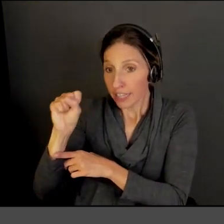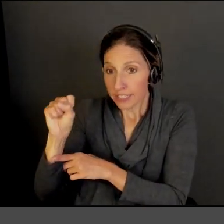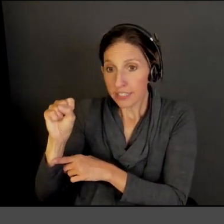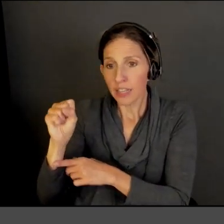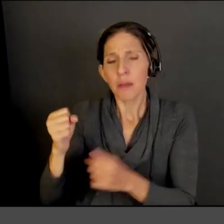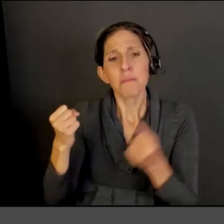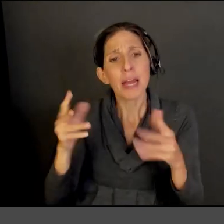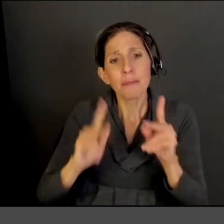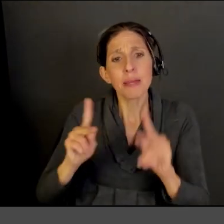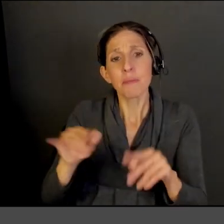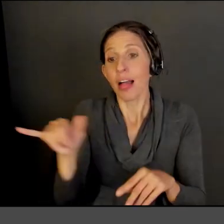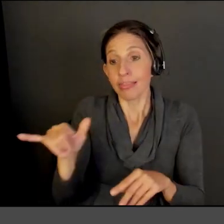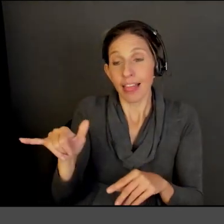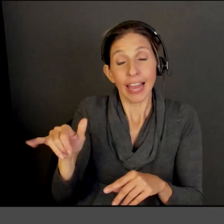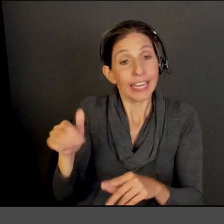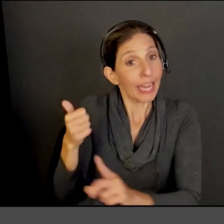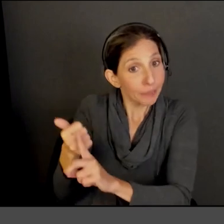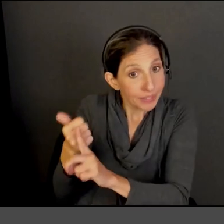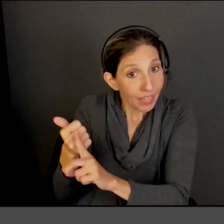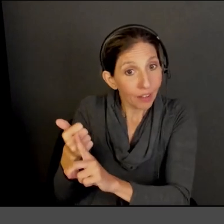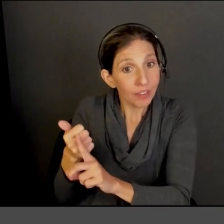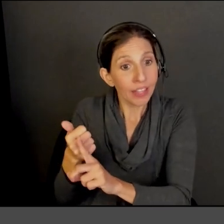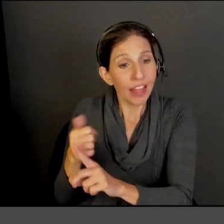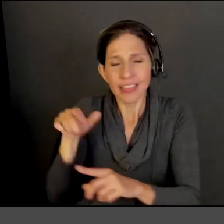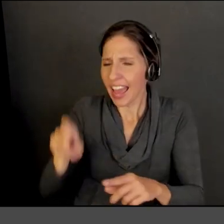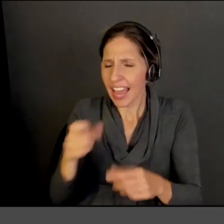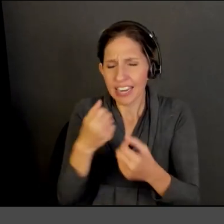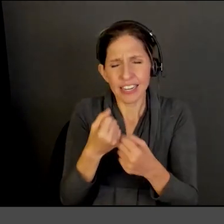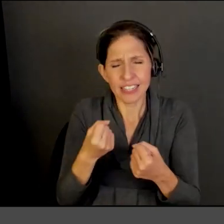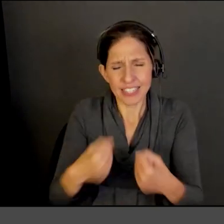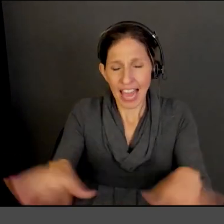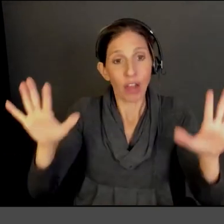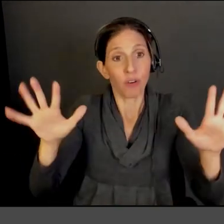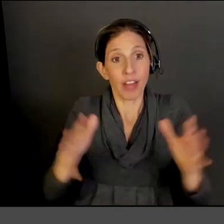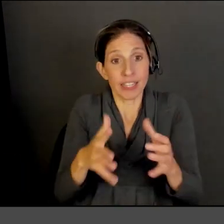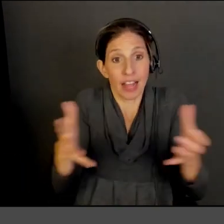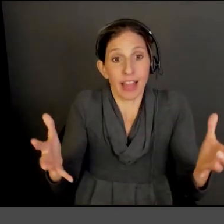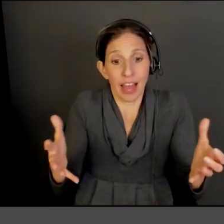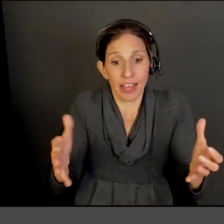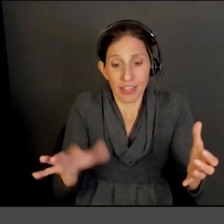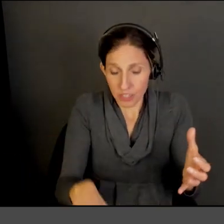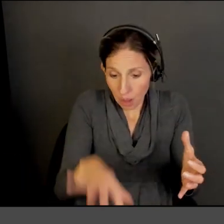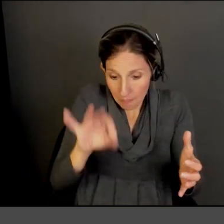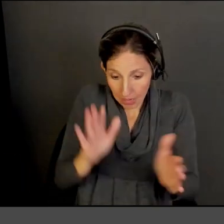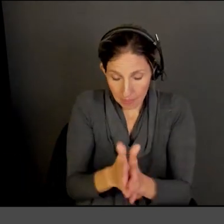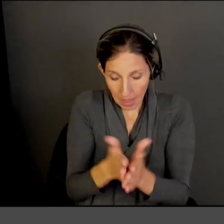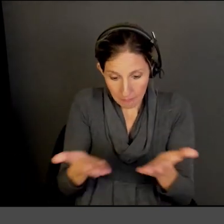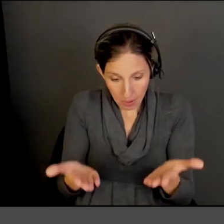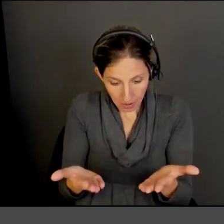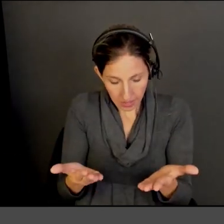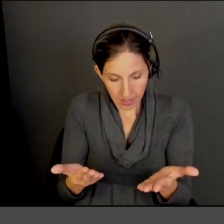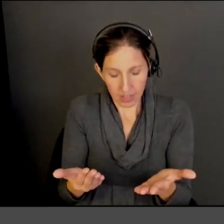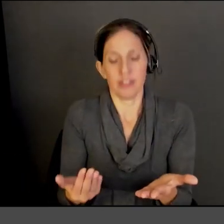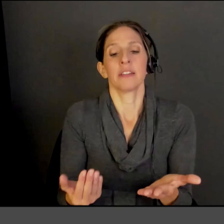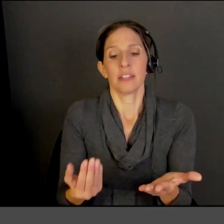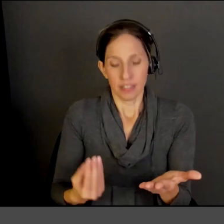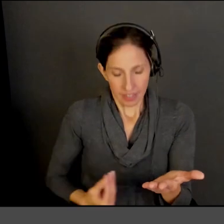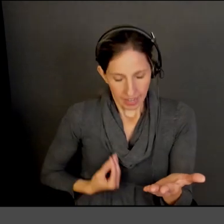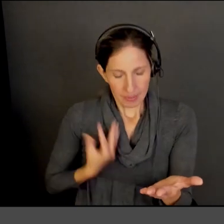TO JUST PICK UP THAT BOOK AND JUST AND THEN OPEN IT UP AND THEN BE INSPIRED AND THEN WRITE AND THEN SPEAK AND THEN STAND UP